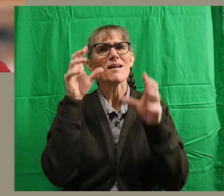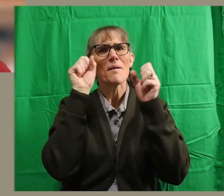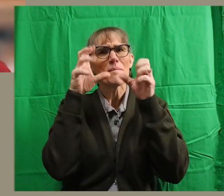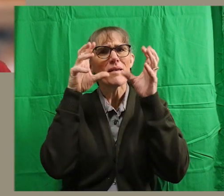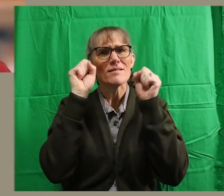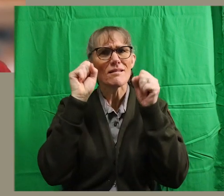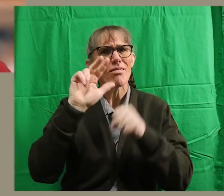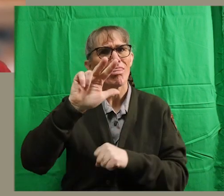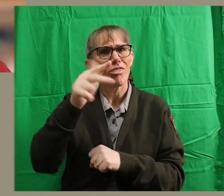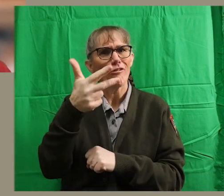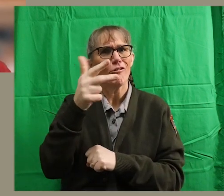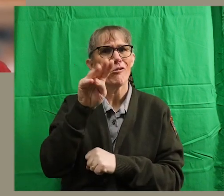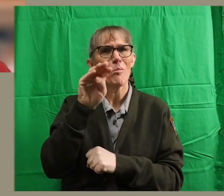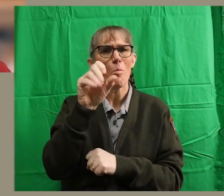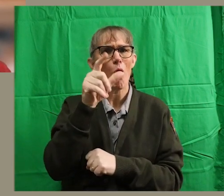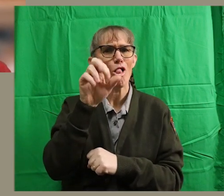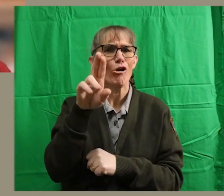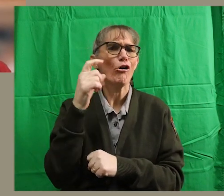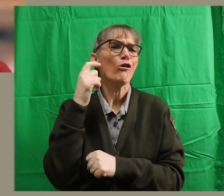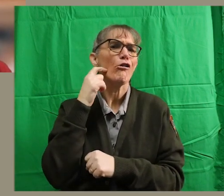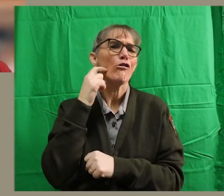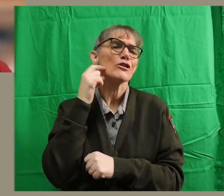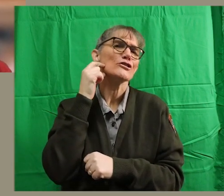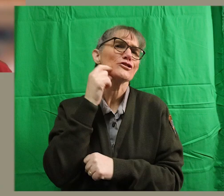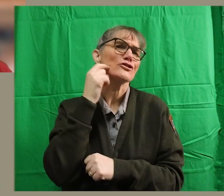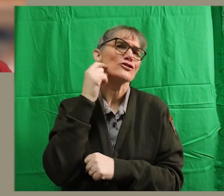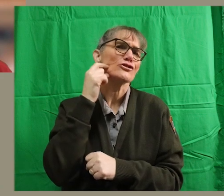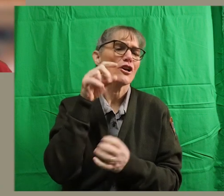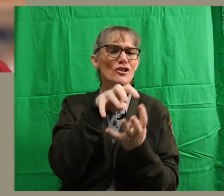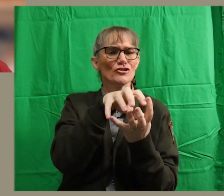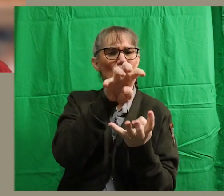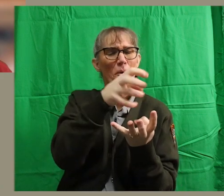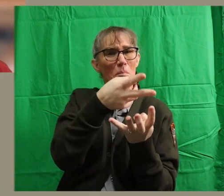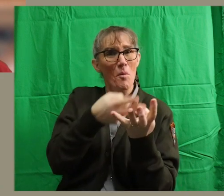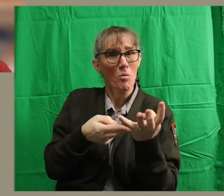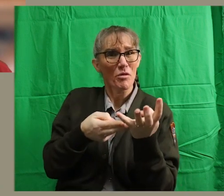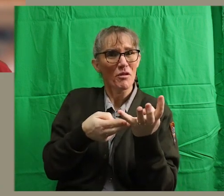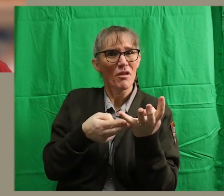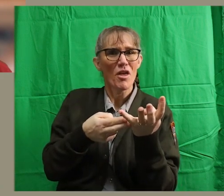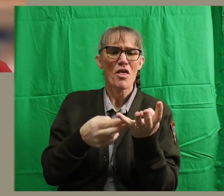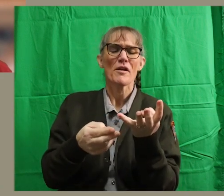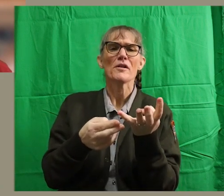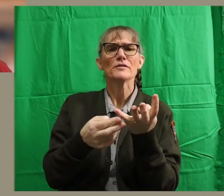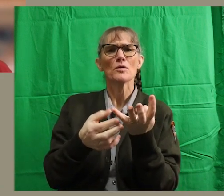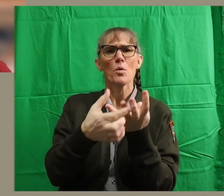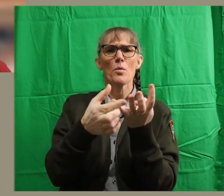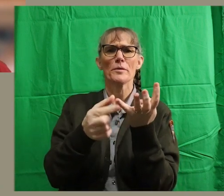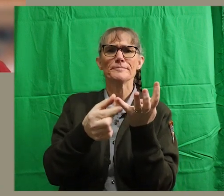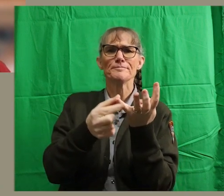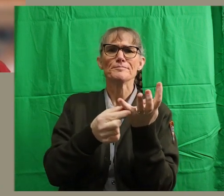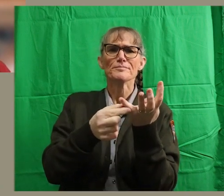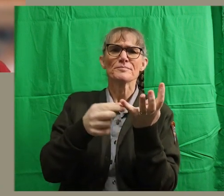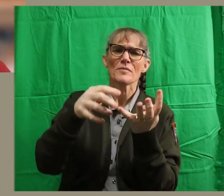And it's striking to see these third molars in the top and the bottom that are extremely deep